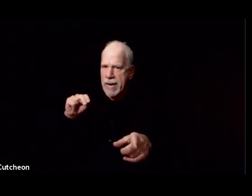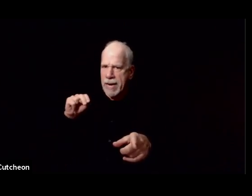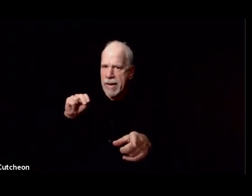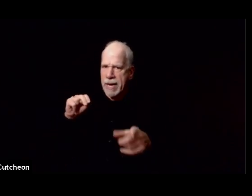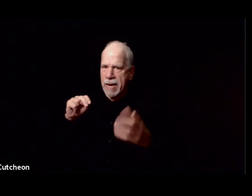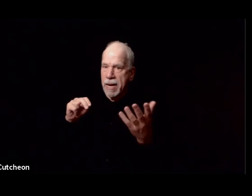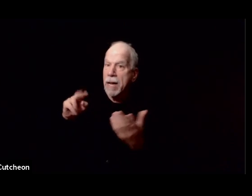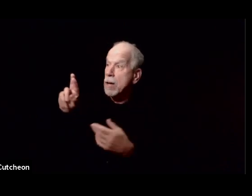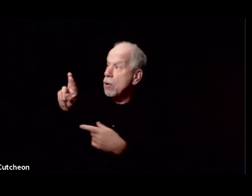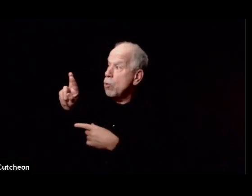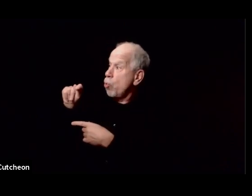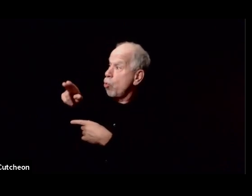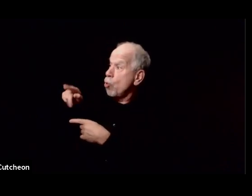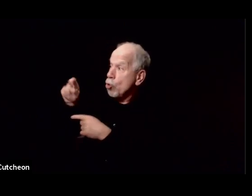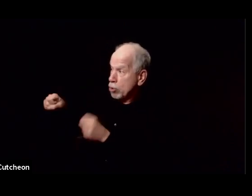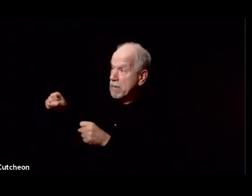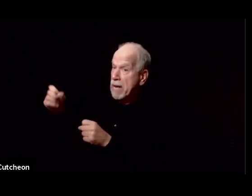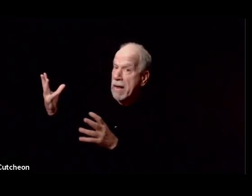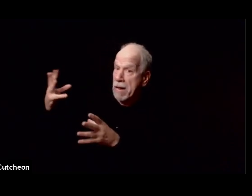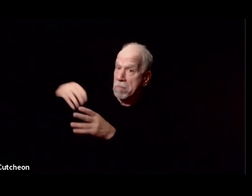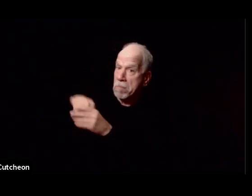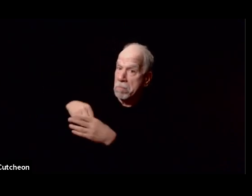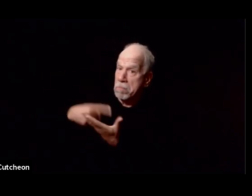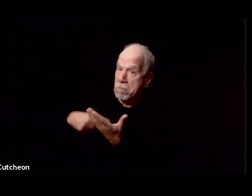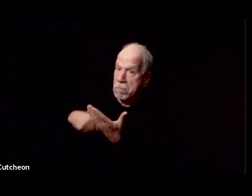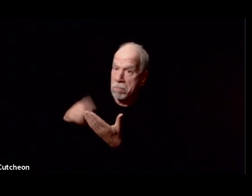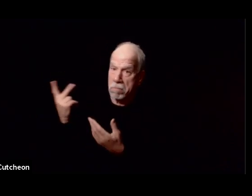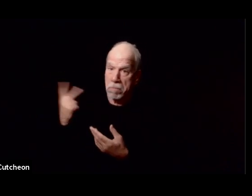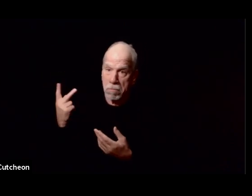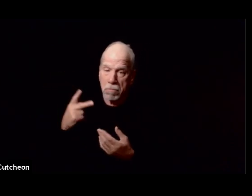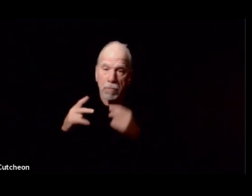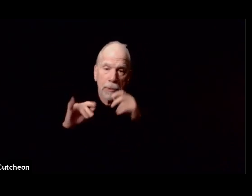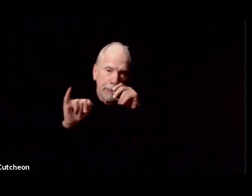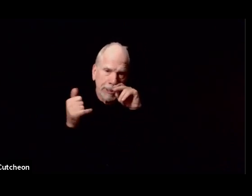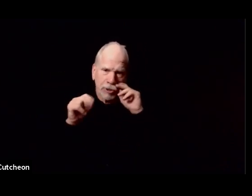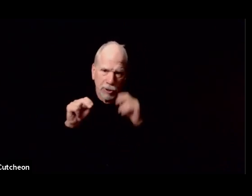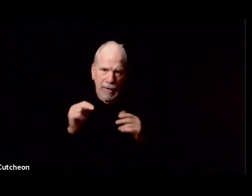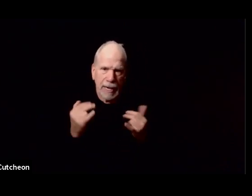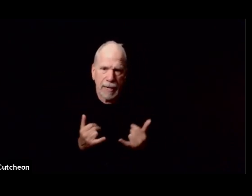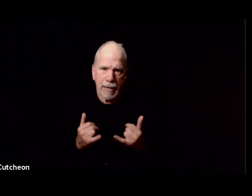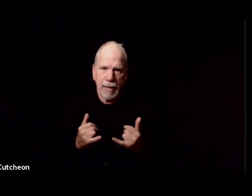broader question, there has been a lot of conversations with leaders in the hospitality